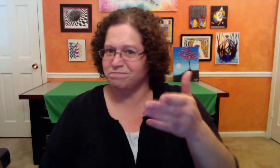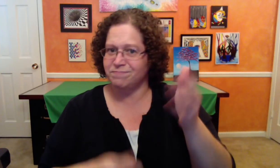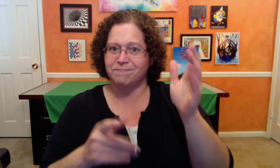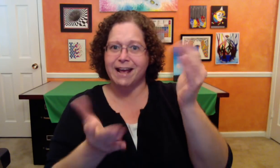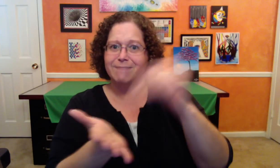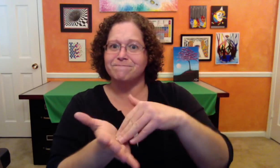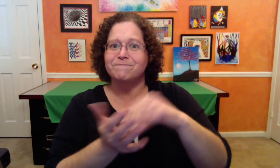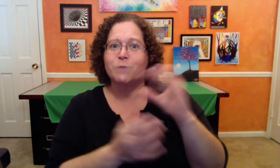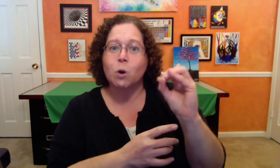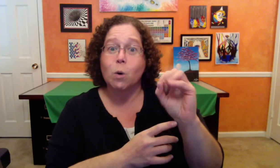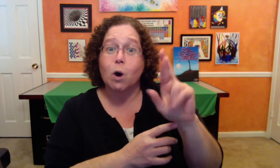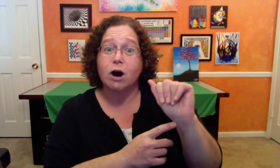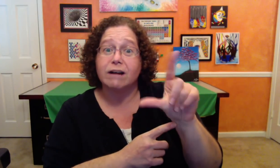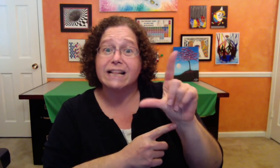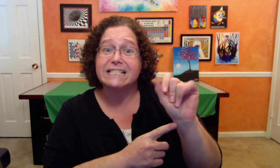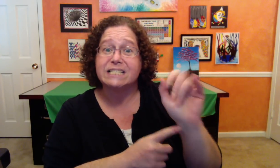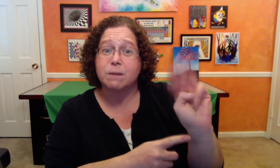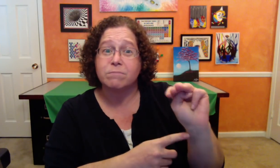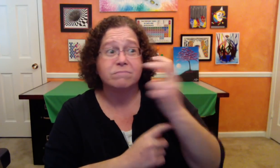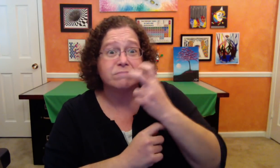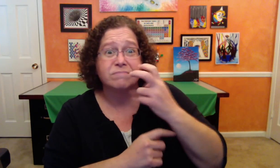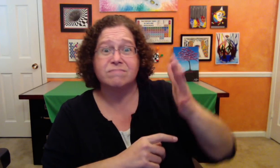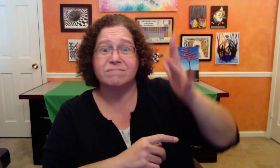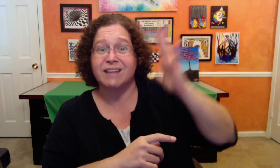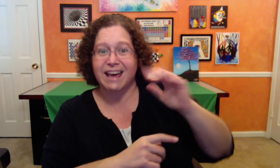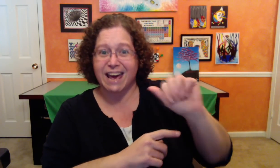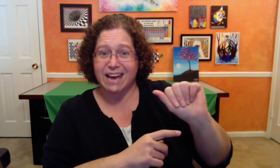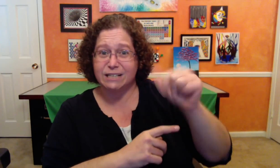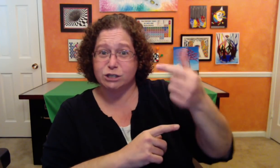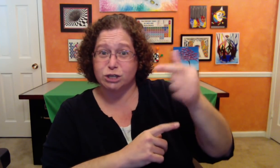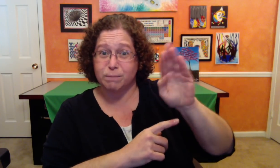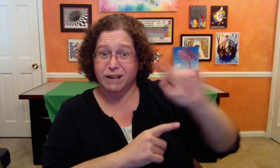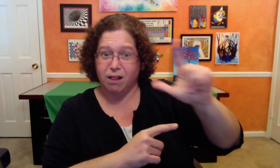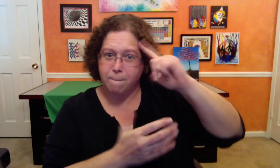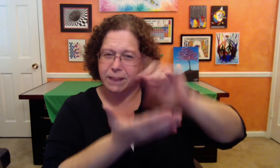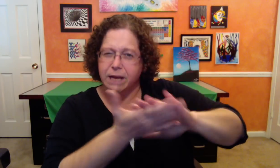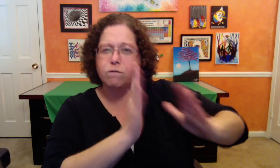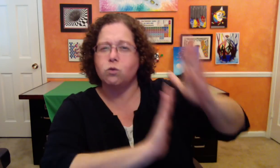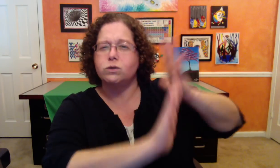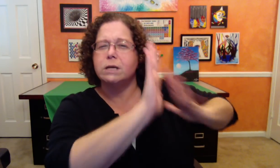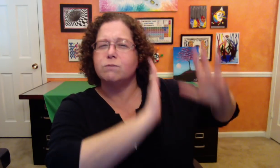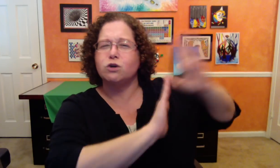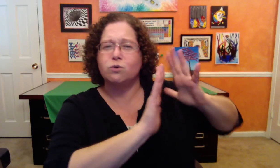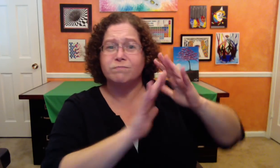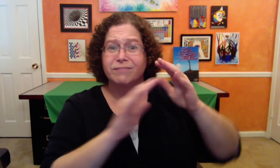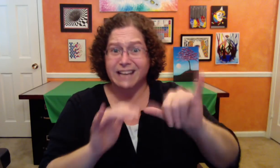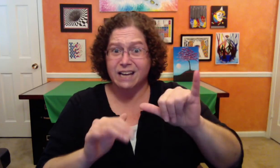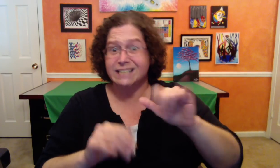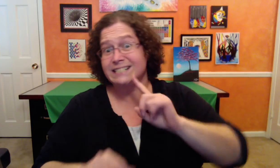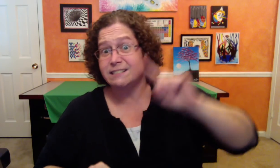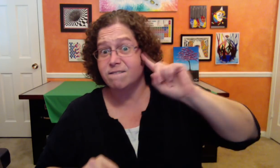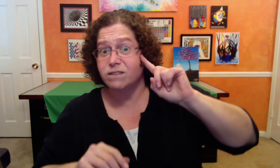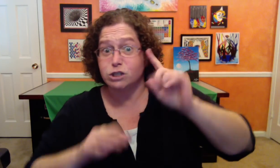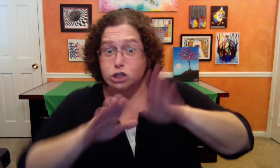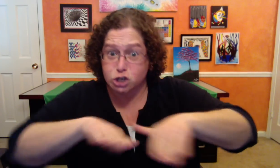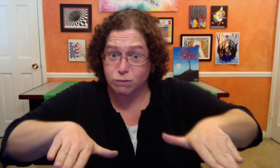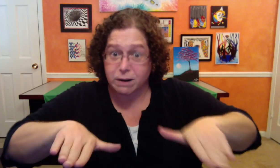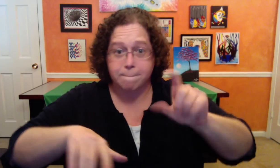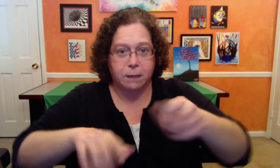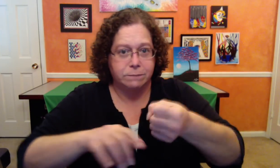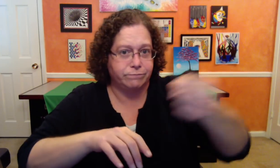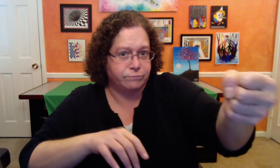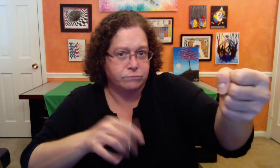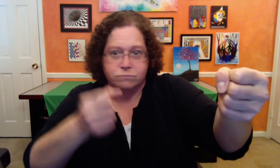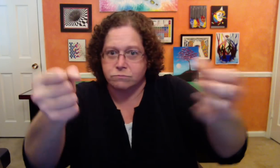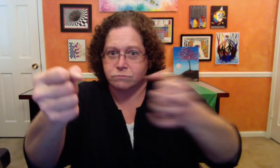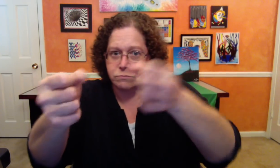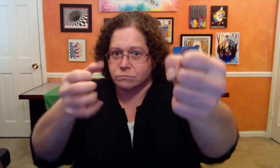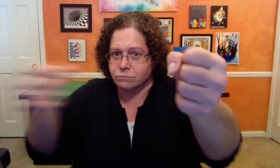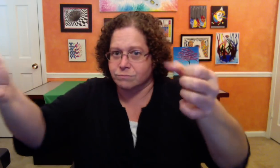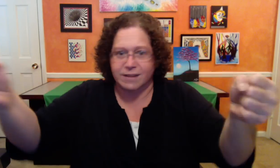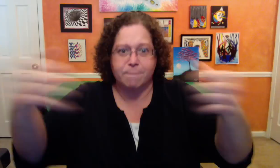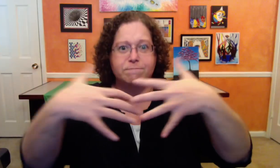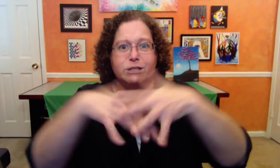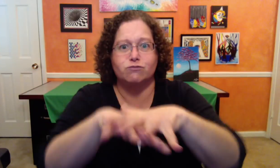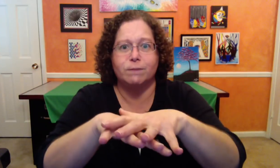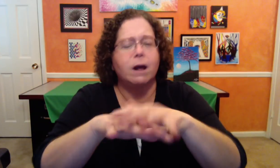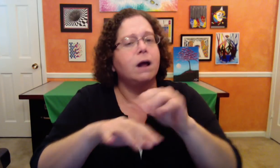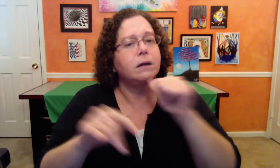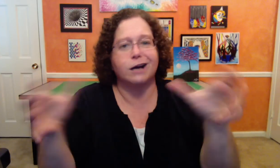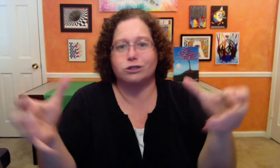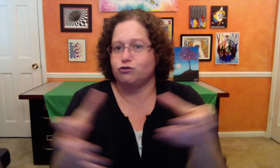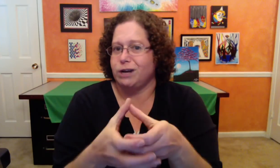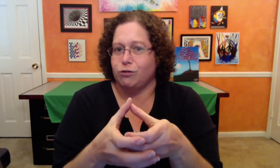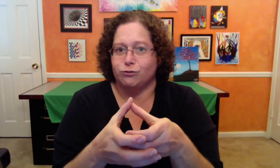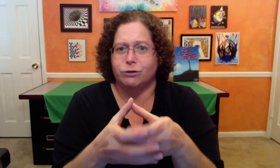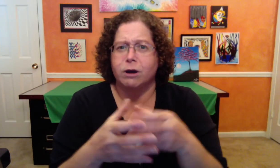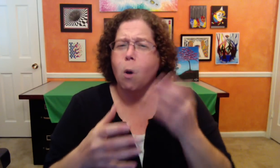Again, using the example of Oralism, Alexander Graham Bell believed that deaf children must be placed apart in “mainstream” not to be grouped together,